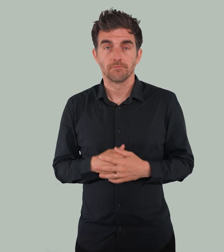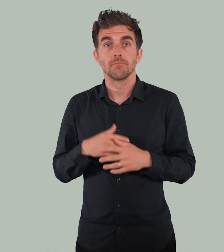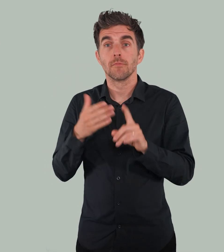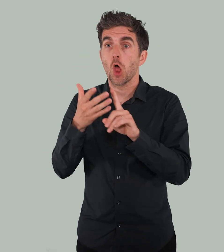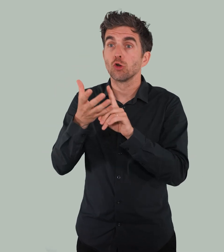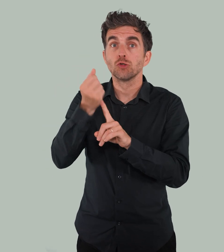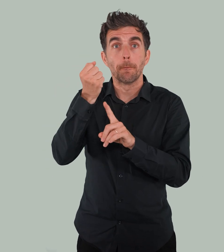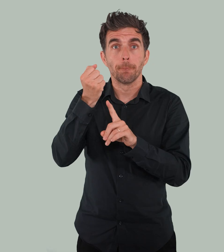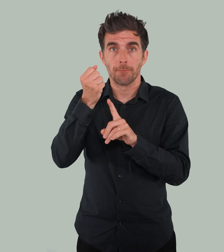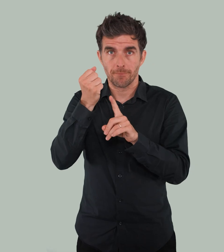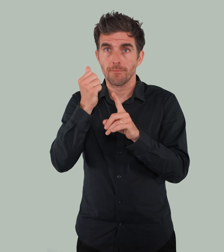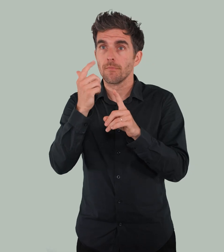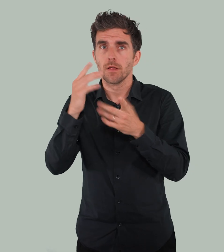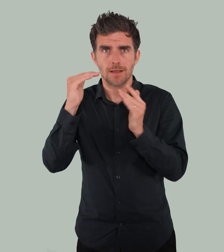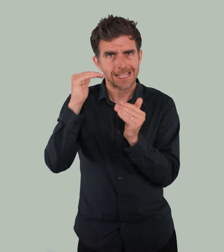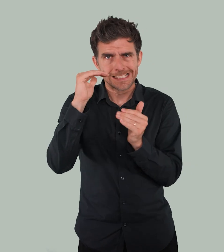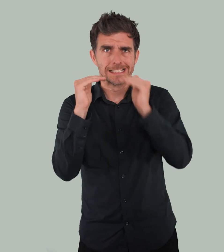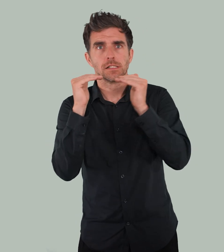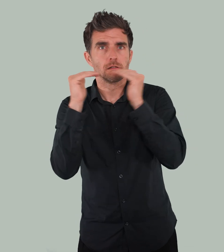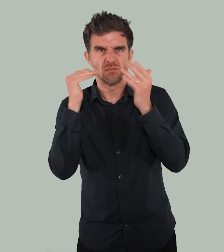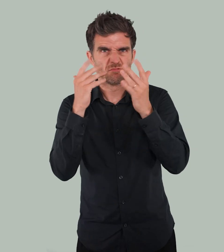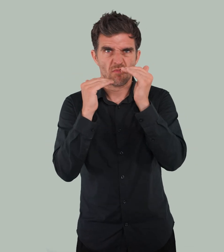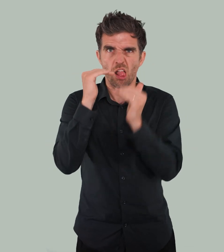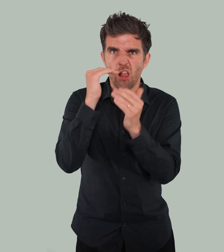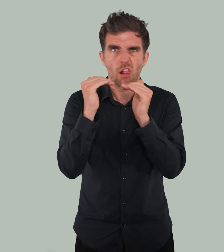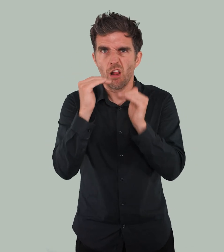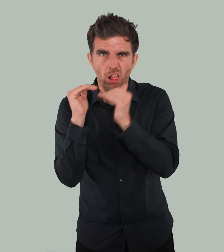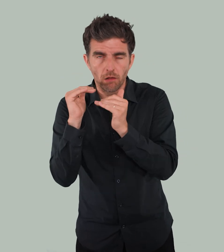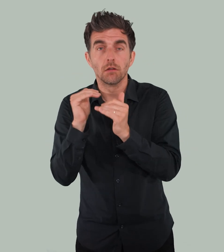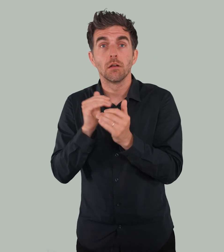Inequitable outcomes: